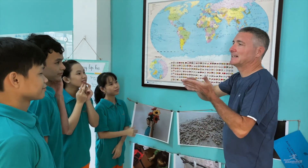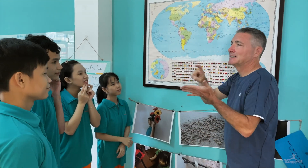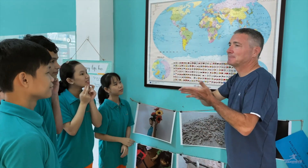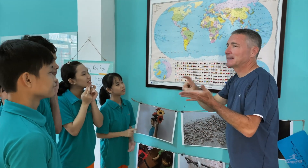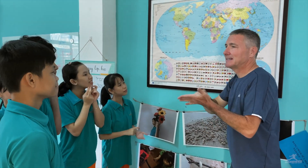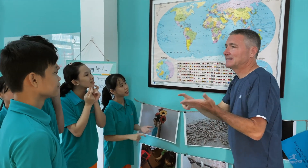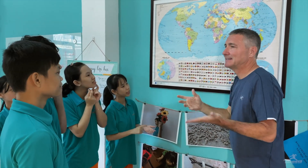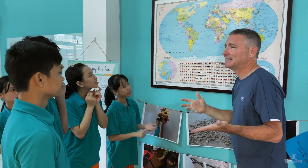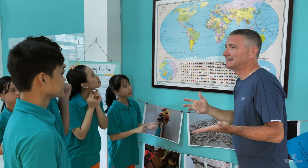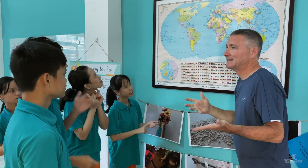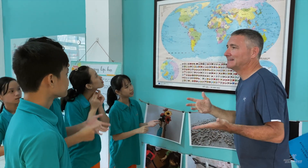How about America?